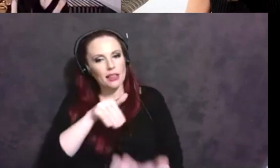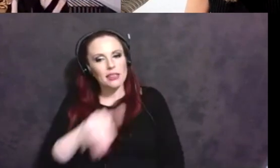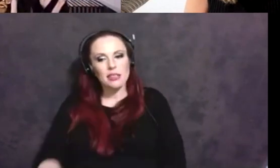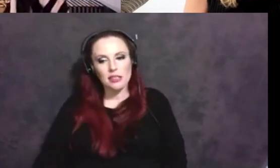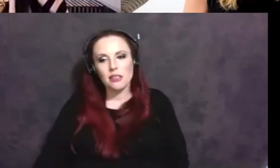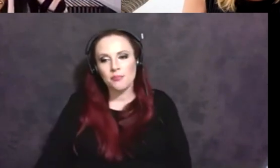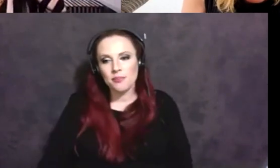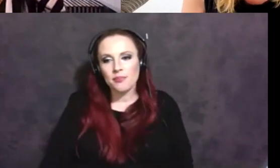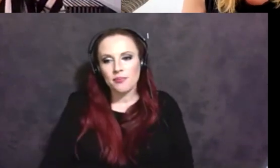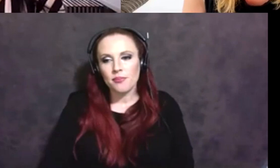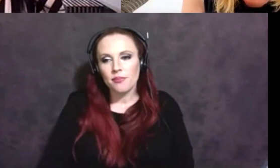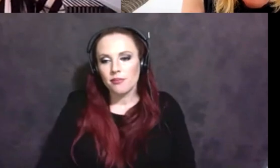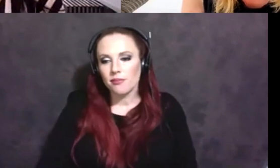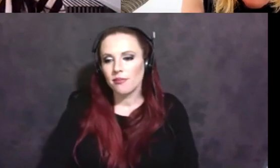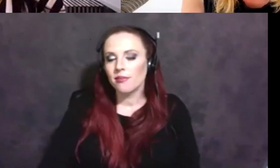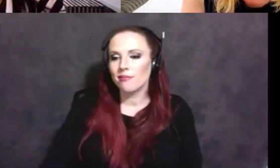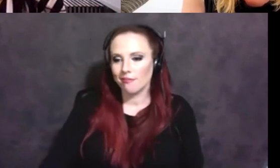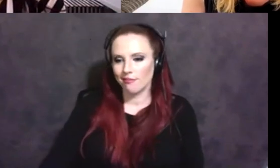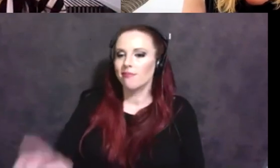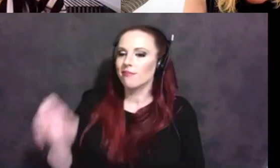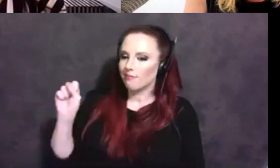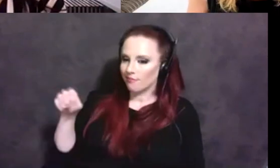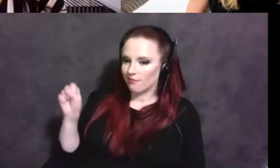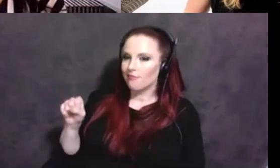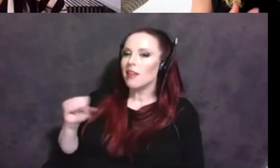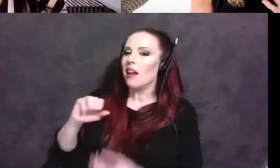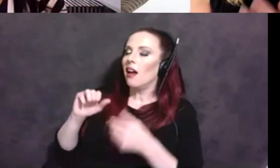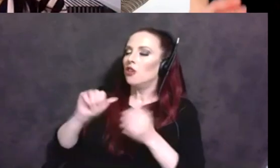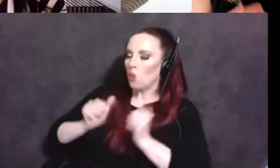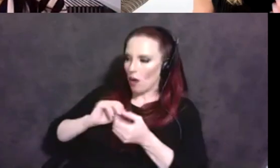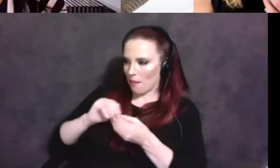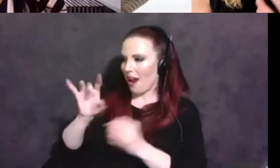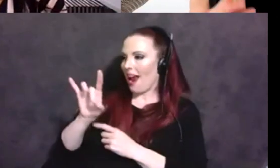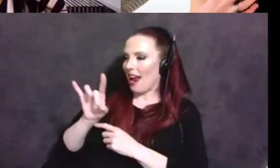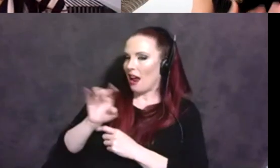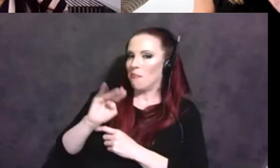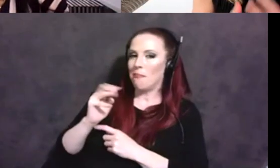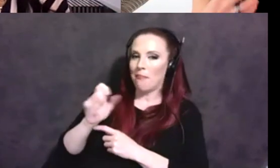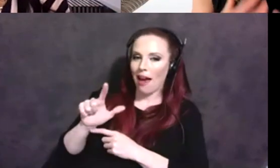our workplace interactions, can ensure that we are addressing the proliferation of bias